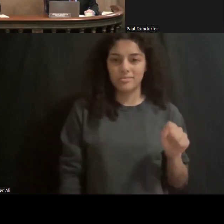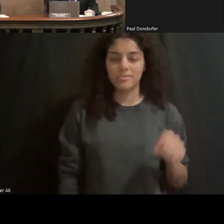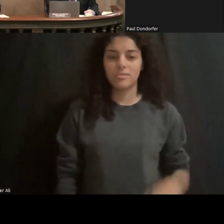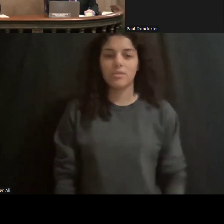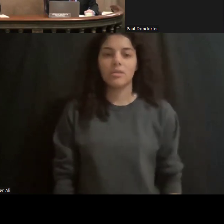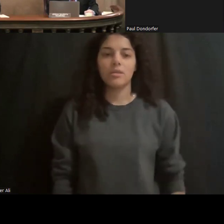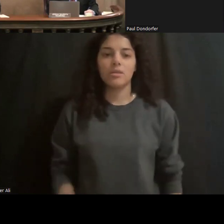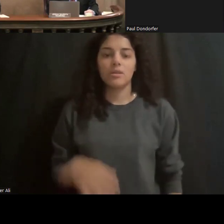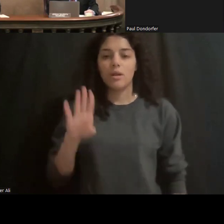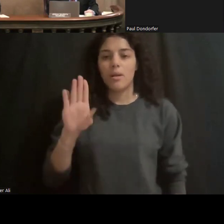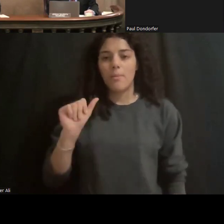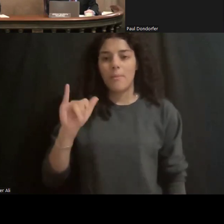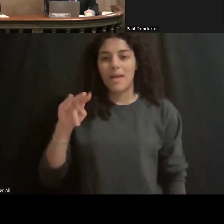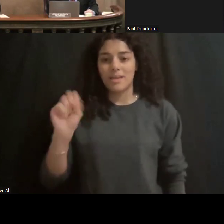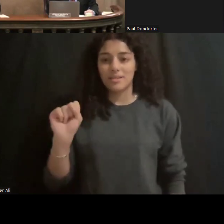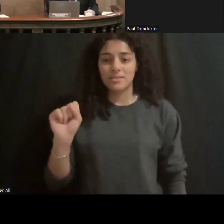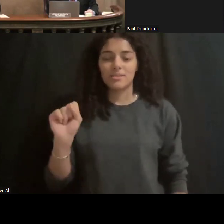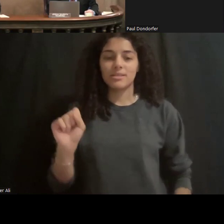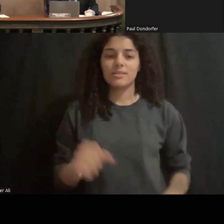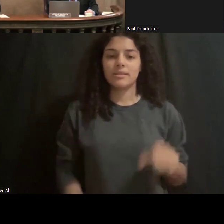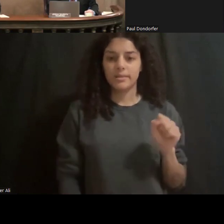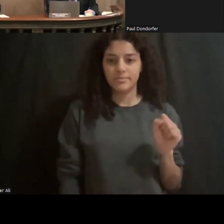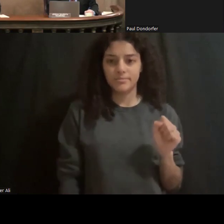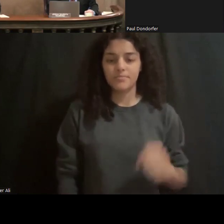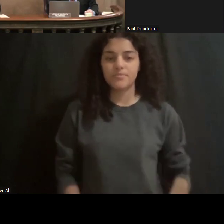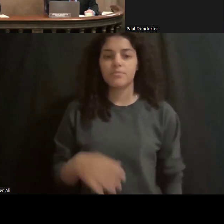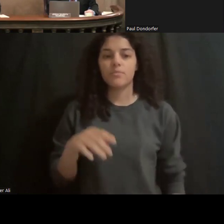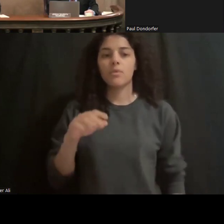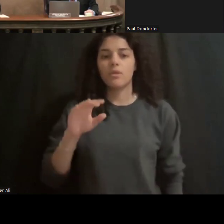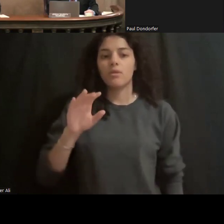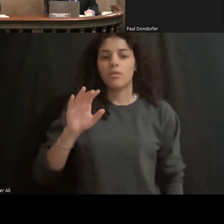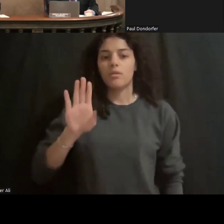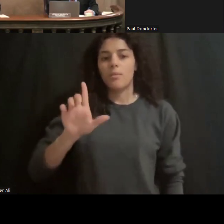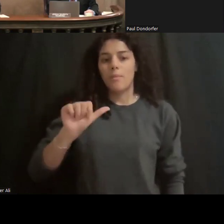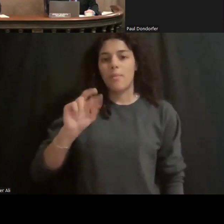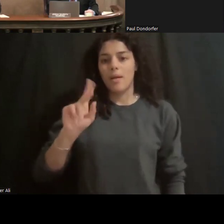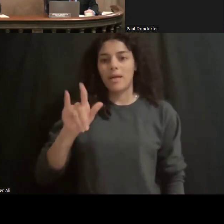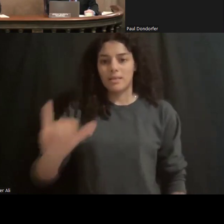vote yes Mr Baines yes Mr Baines votes yes Mr Blankley yes Mr Blankley votes yes Miss